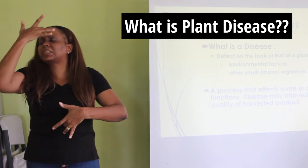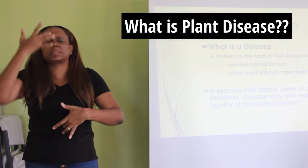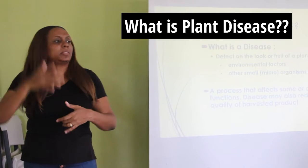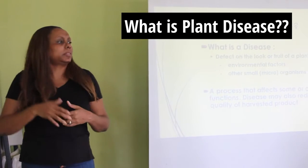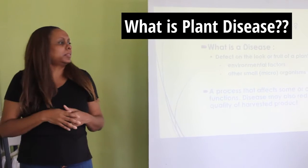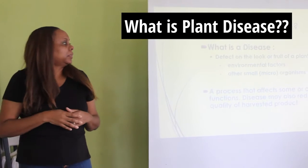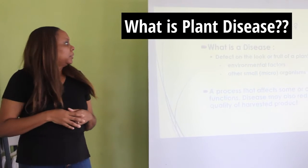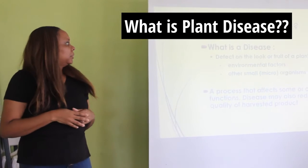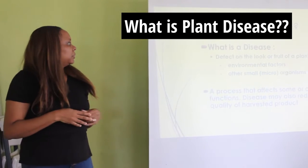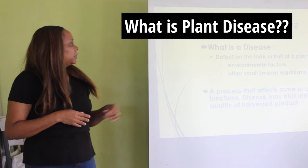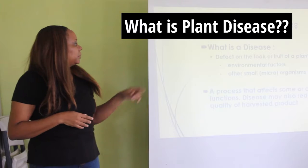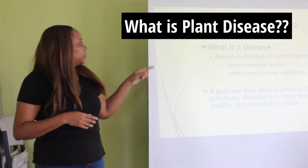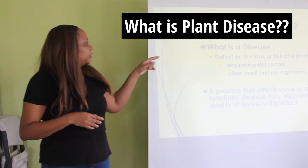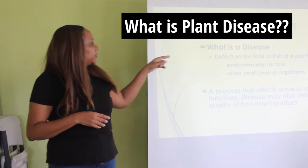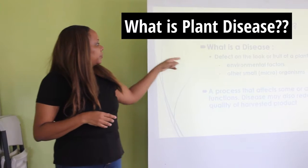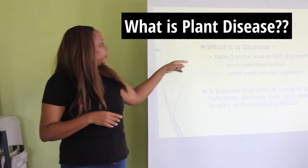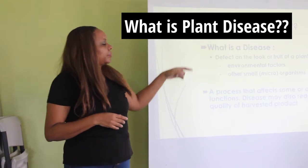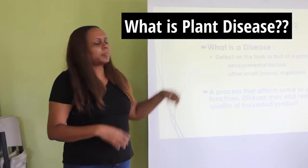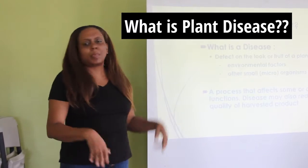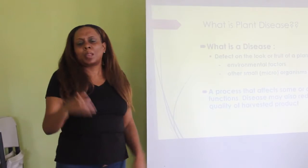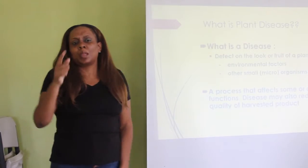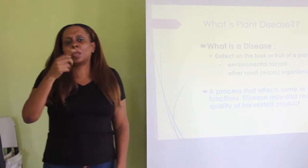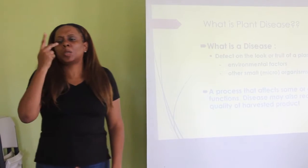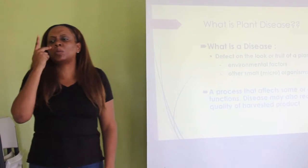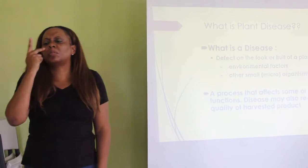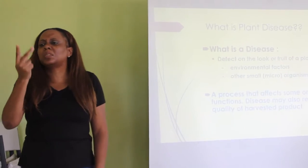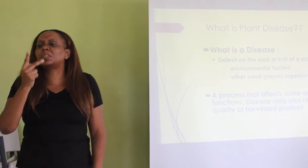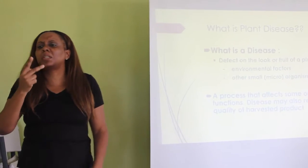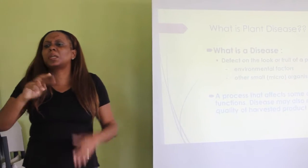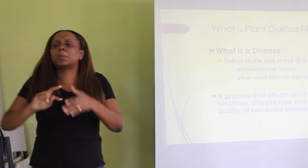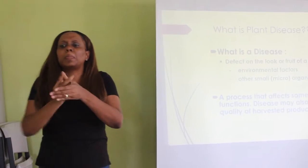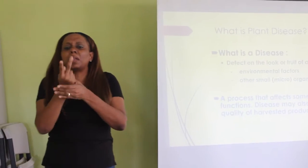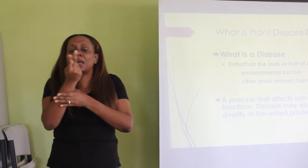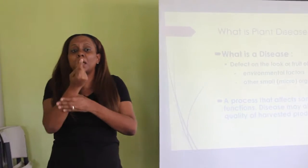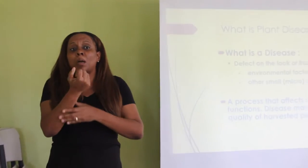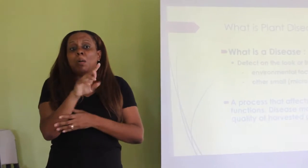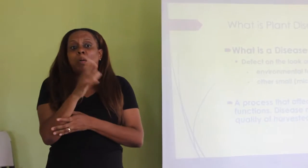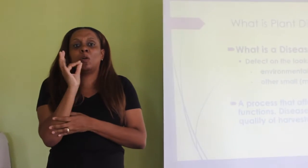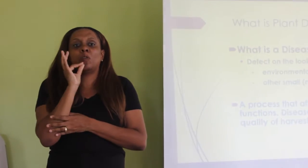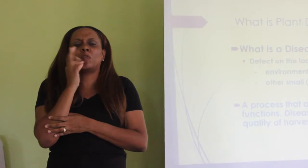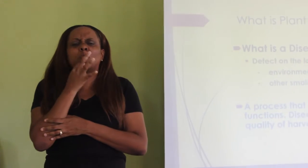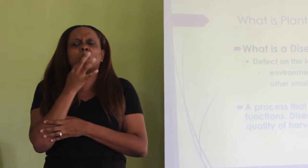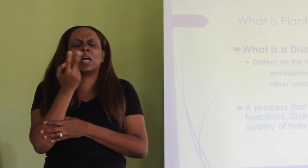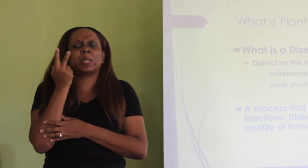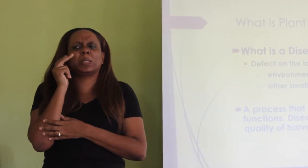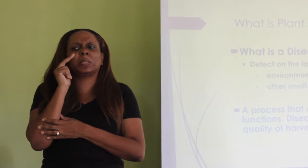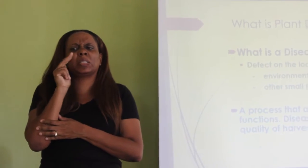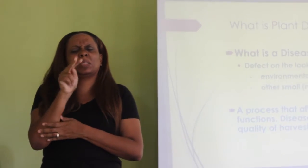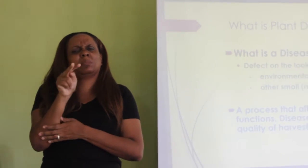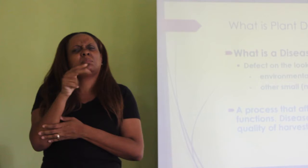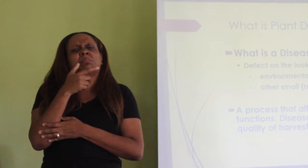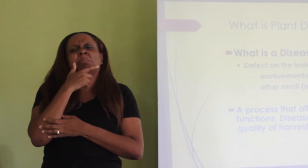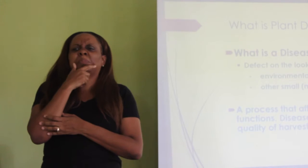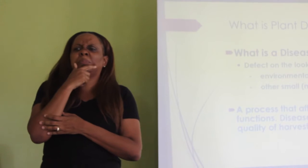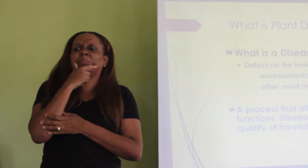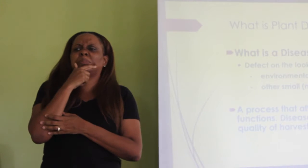an effect on the look of the fruit or of the plant as a result of environmental factors